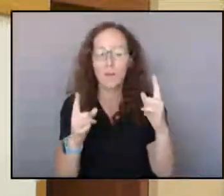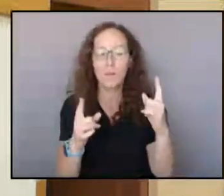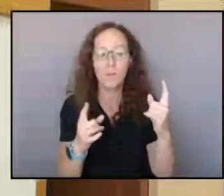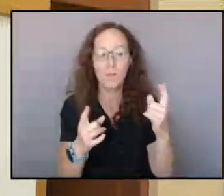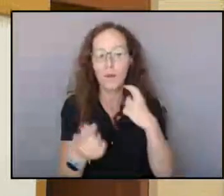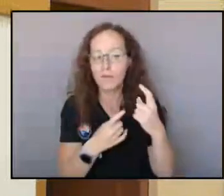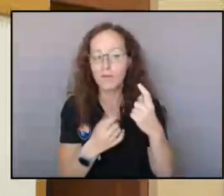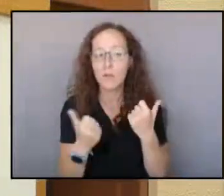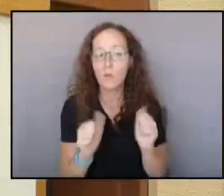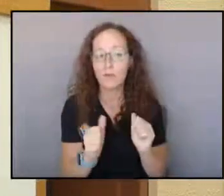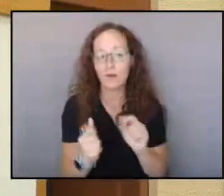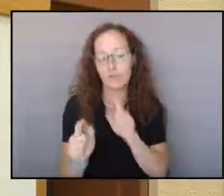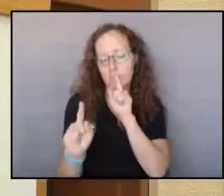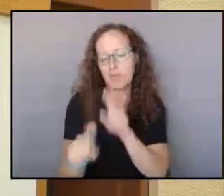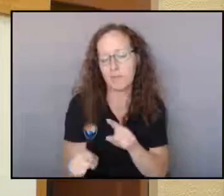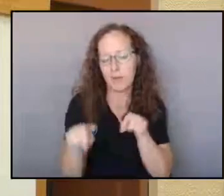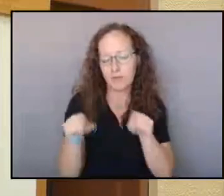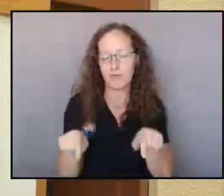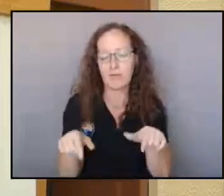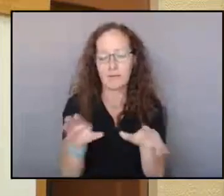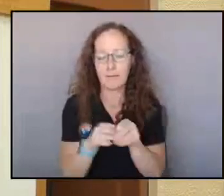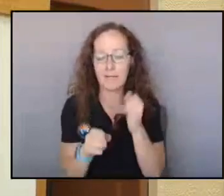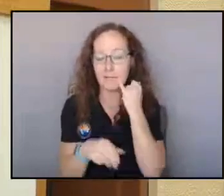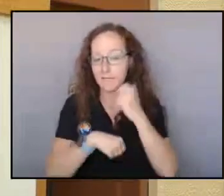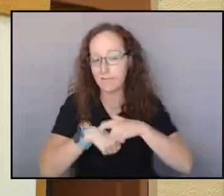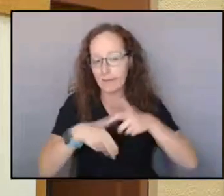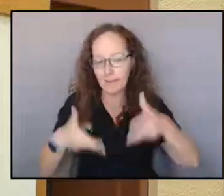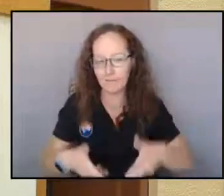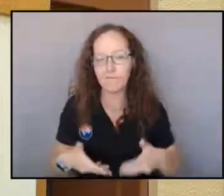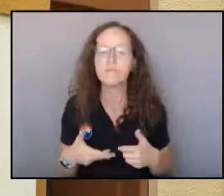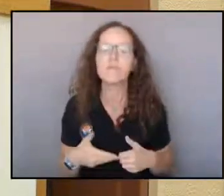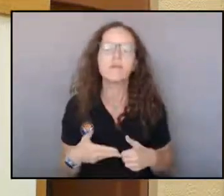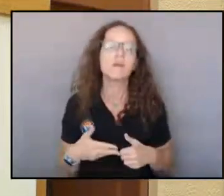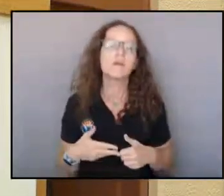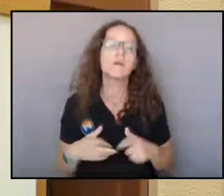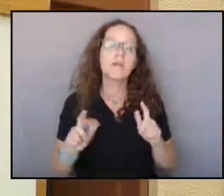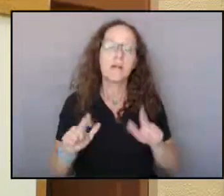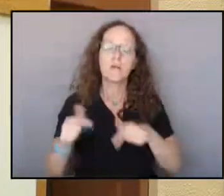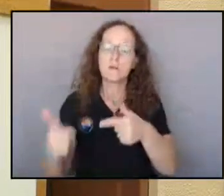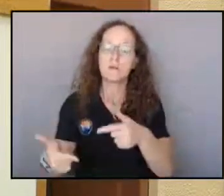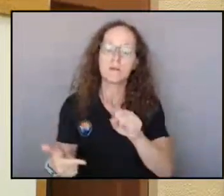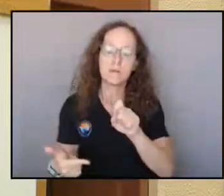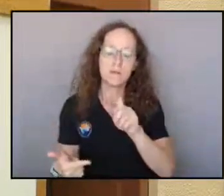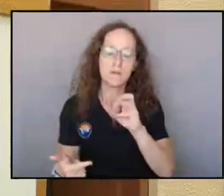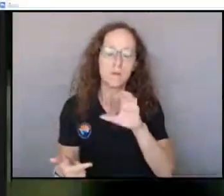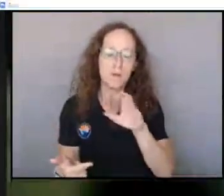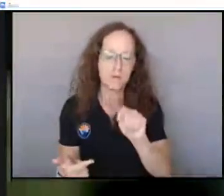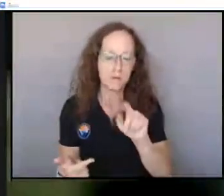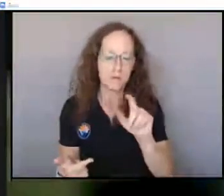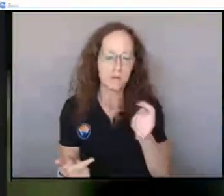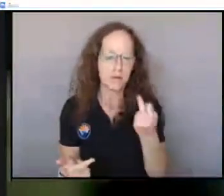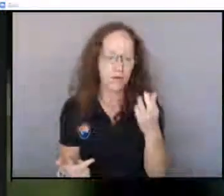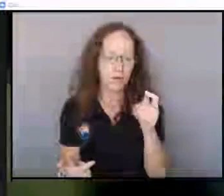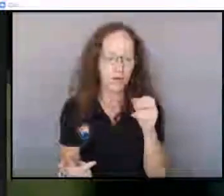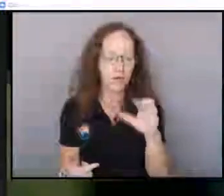WITH THAT, I'LL TURN IT OVER TO STEWART TURNER, OUR FIRE BEHAVIOR ANALYST. GOOD EVENING, STEWART TURNER, FIRE BEHAVIOR ANALYST